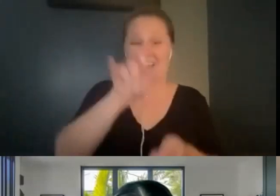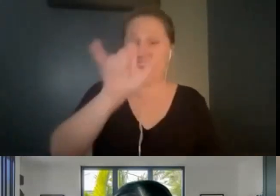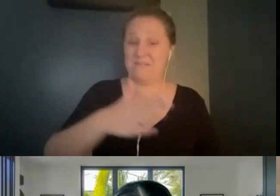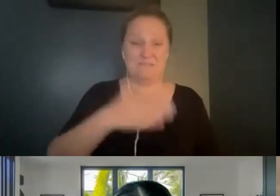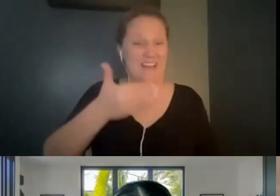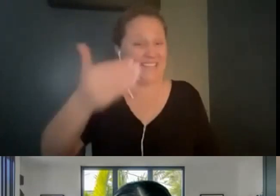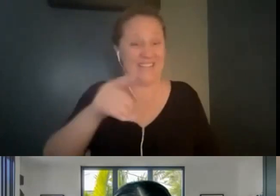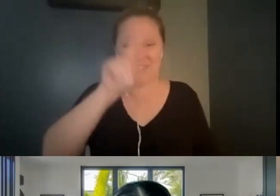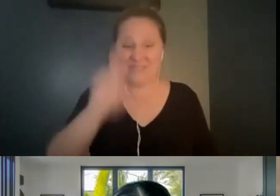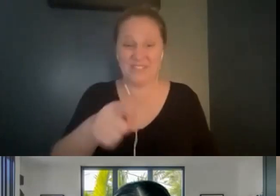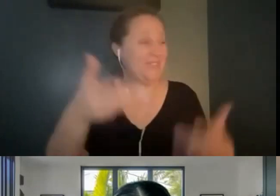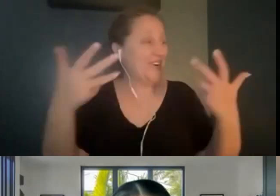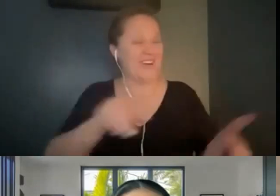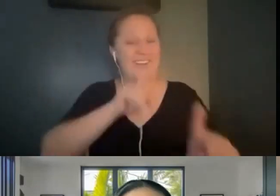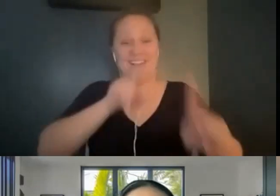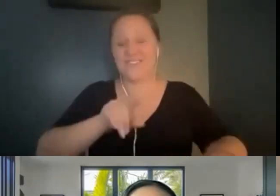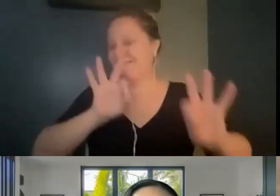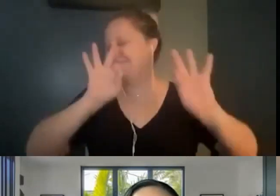So, you answered it without me having to ask, and so the last